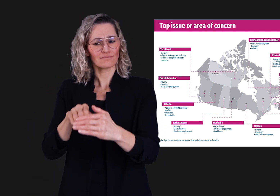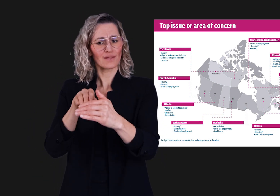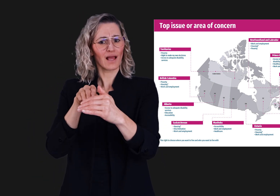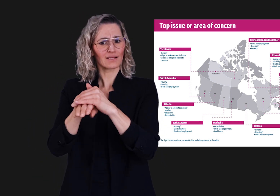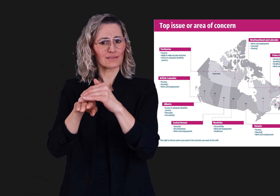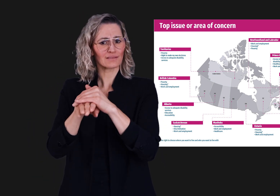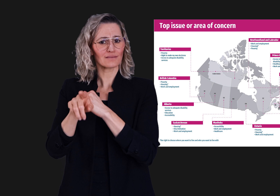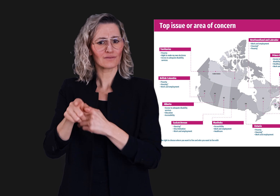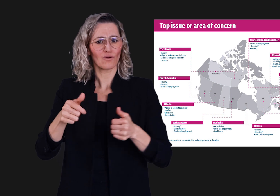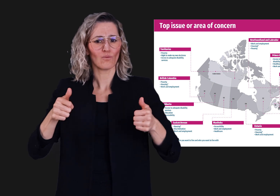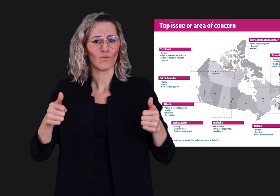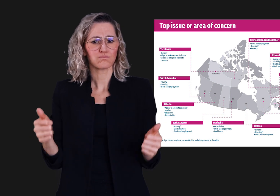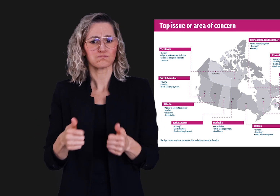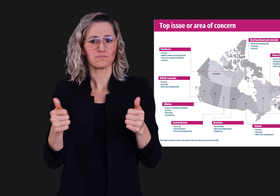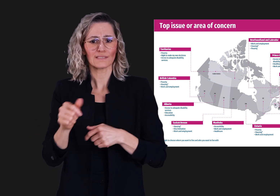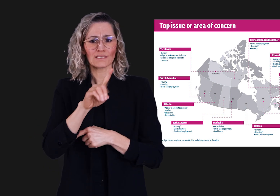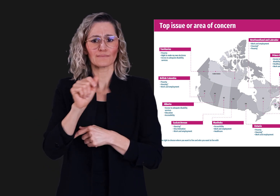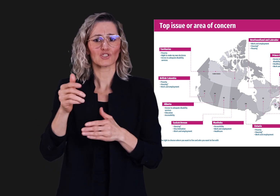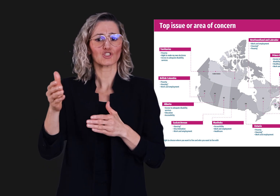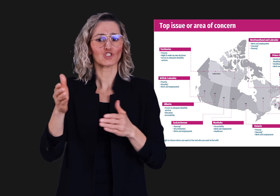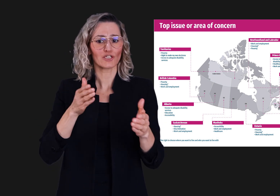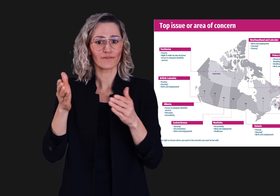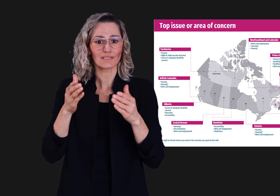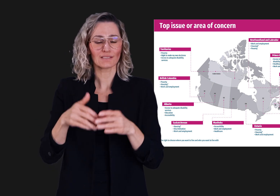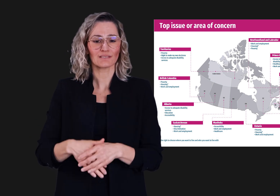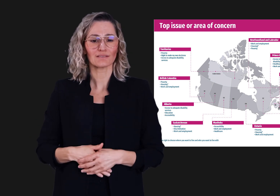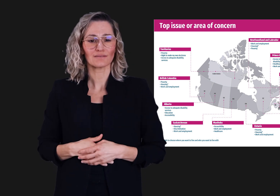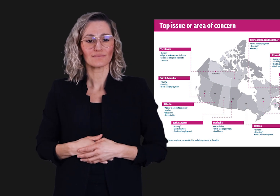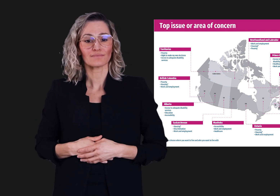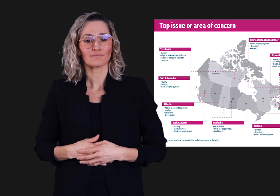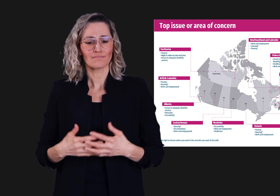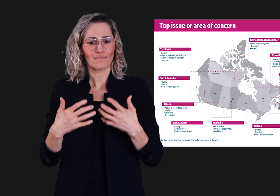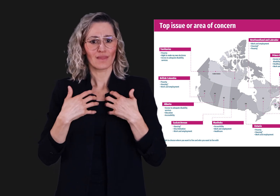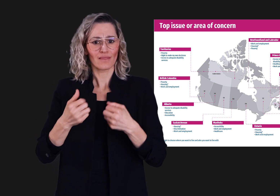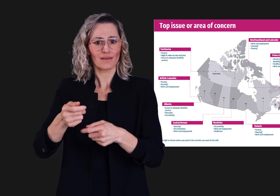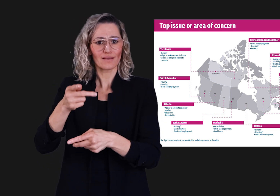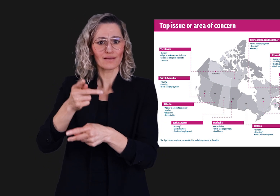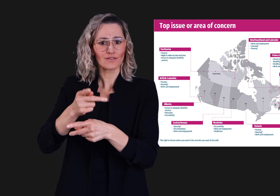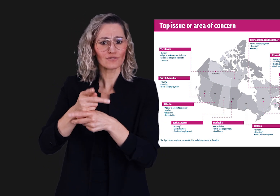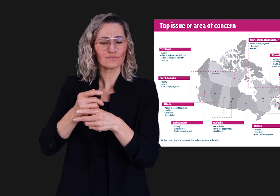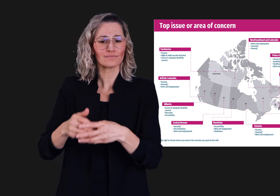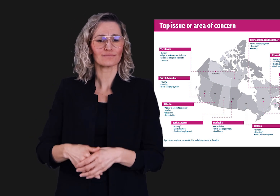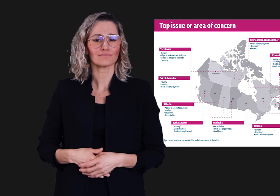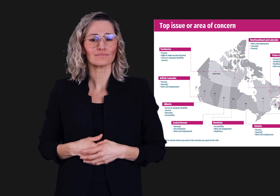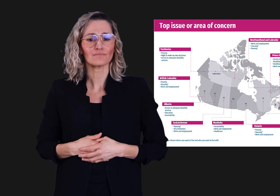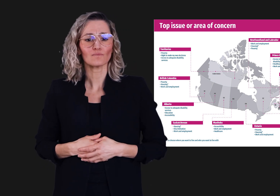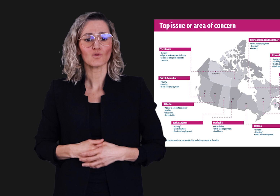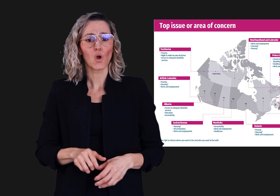• Access to adequate disability services • Healthcare